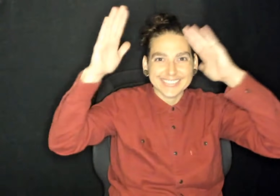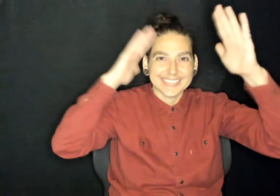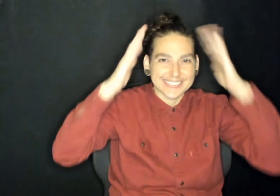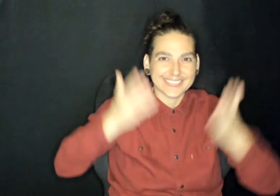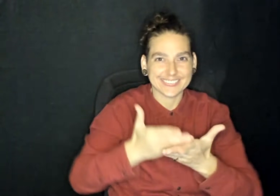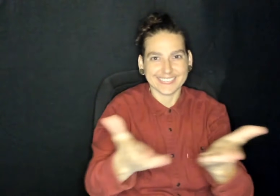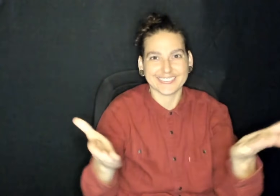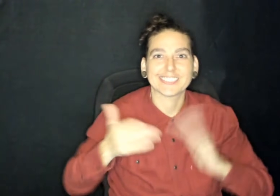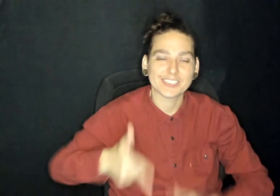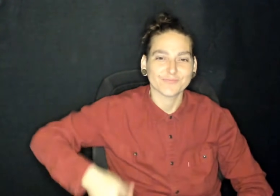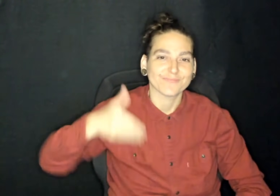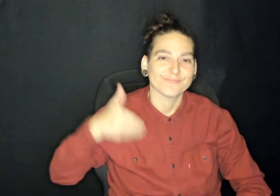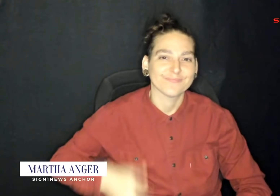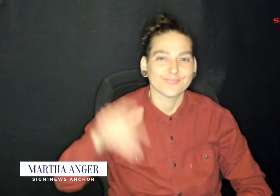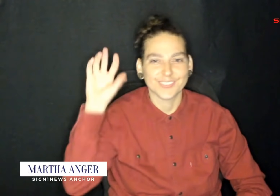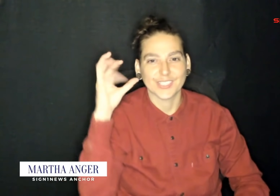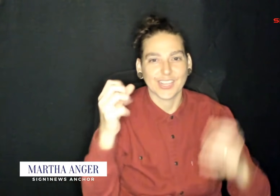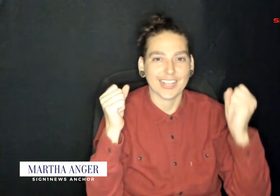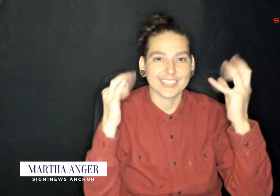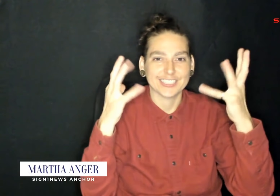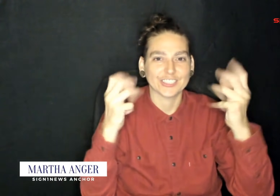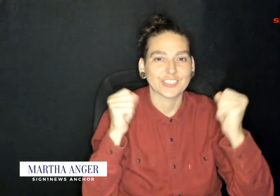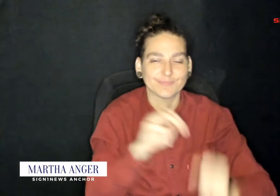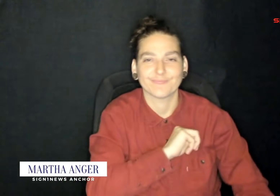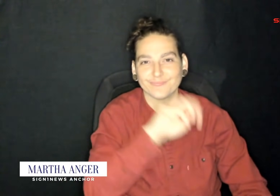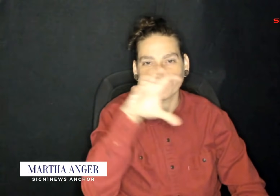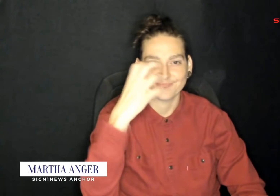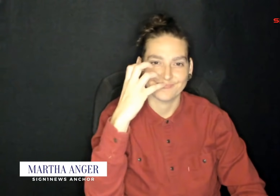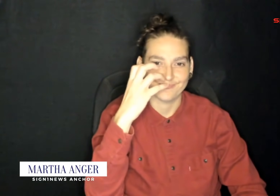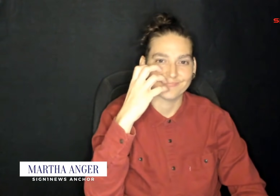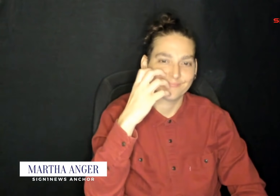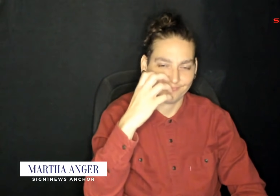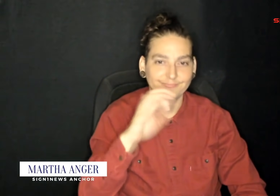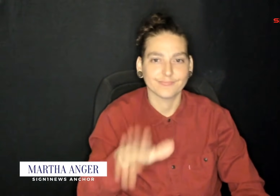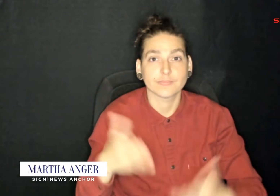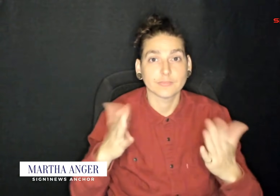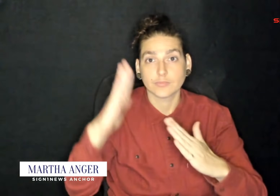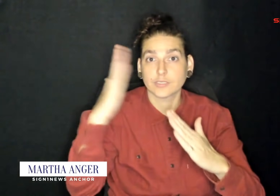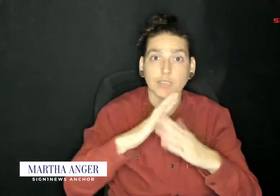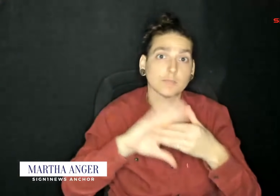Hello everyone I'm Sign1News anchor Martha Anger here's a quick look at the top trending